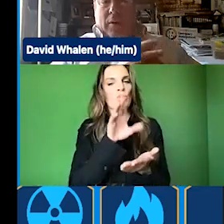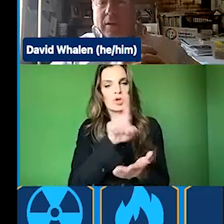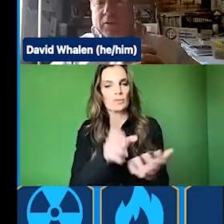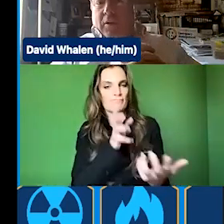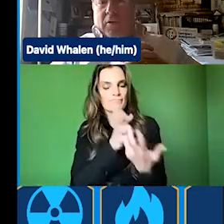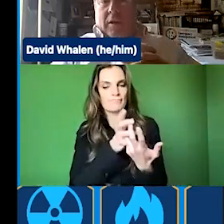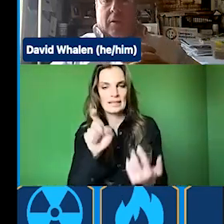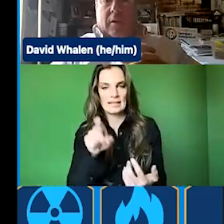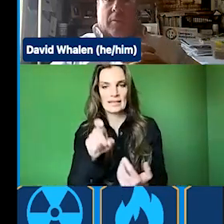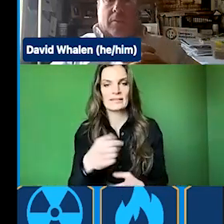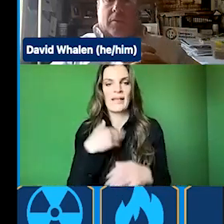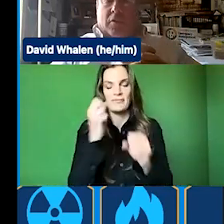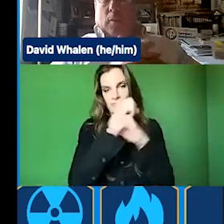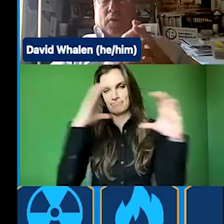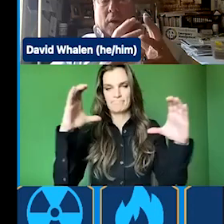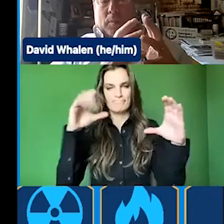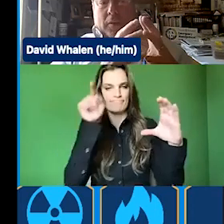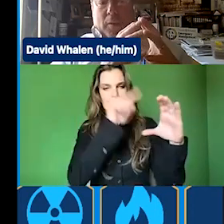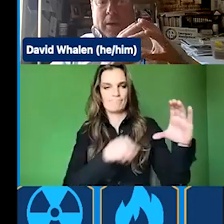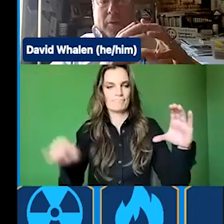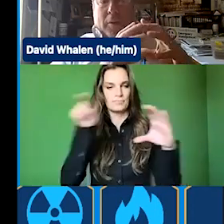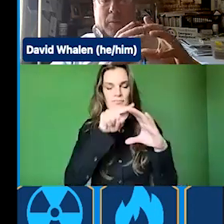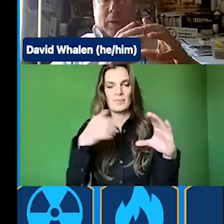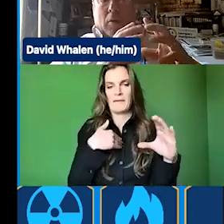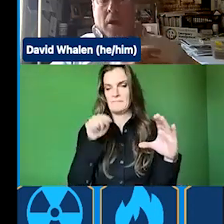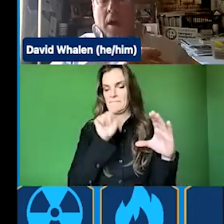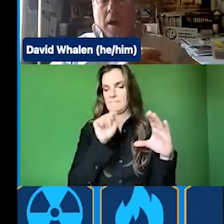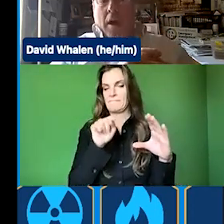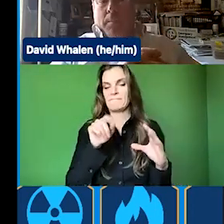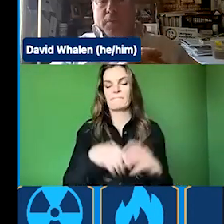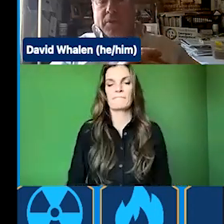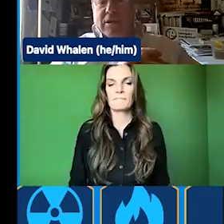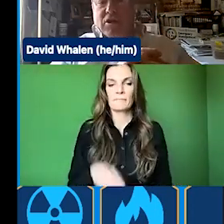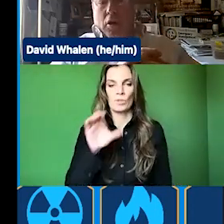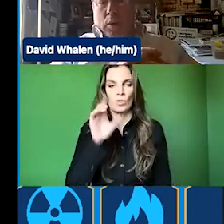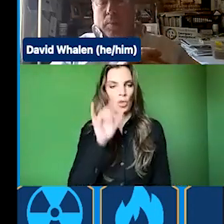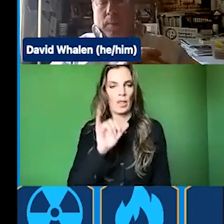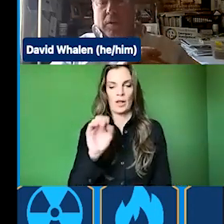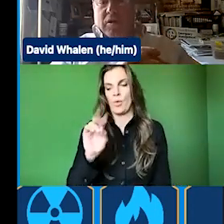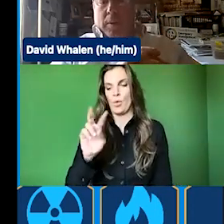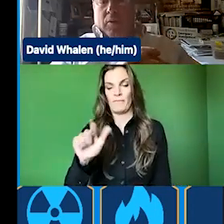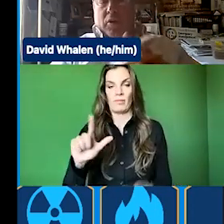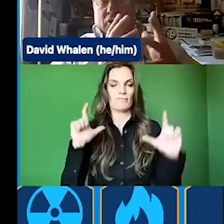I don't think that is the exact term for it but someone out there probably knows. That circle with people with disabilities what you see I